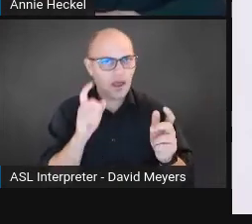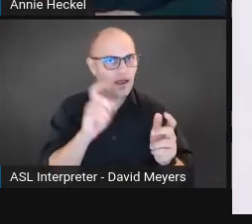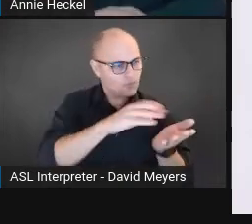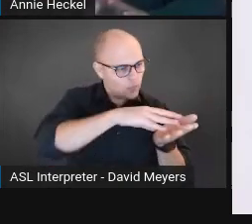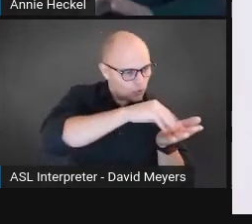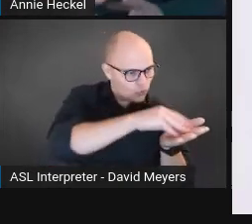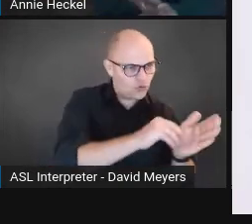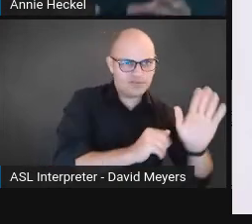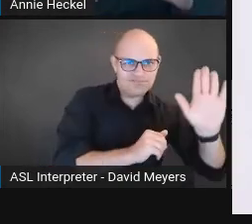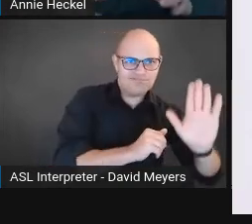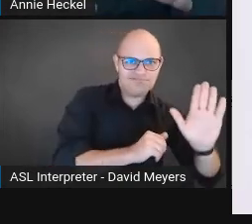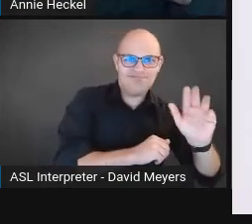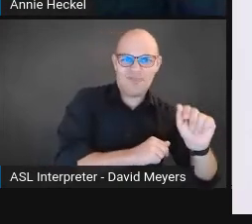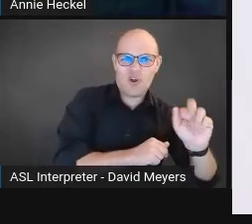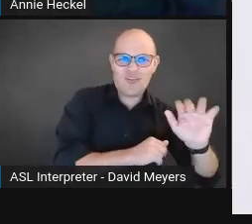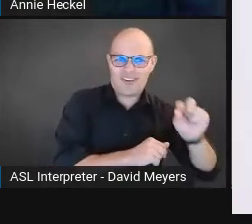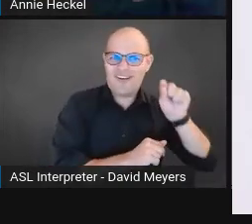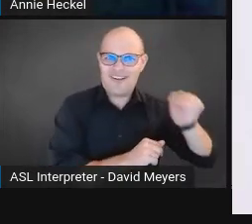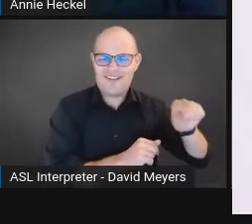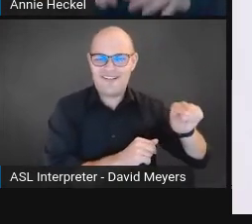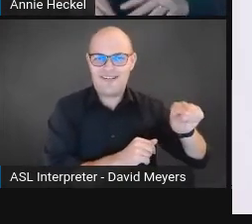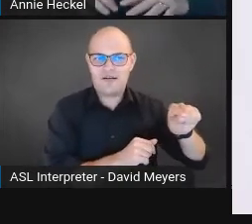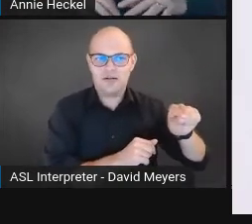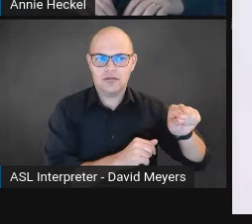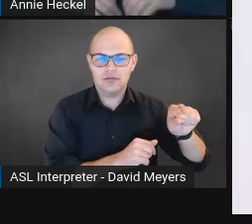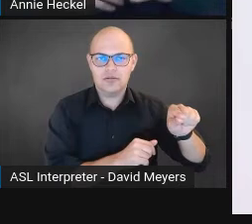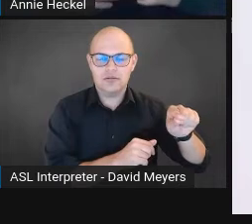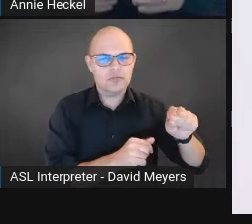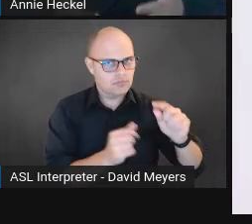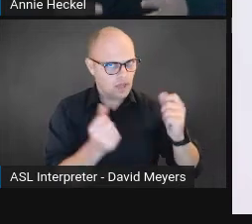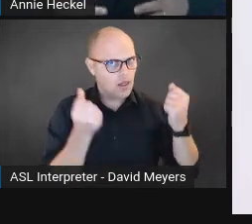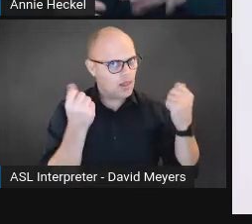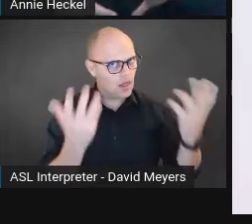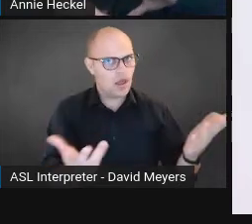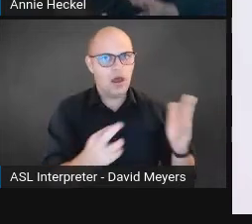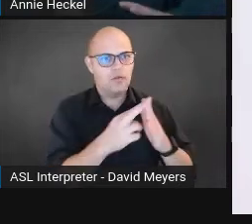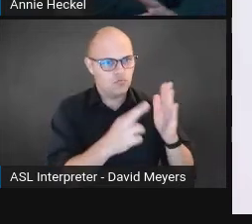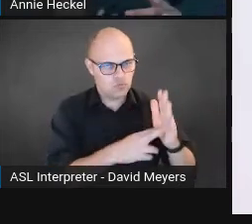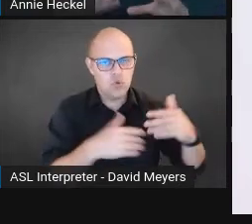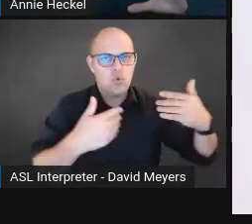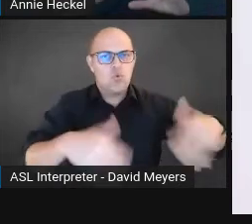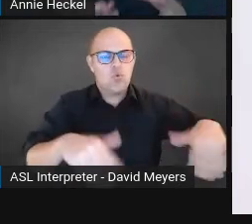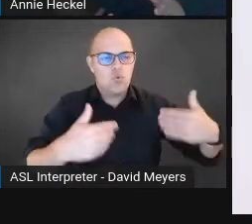Because there's a lot of rules, and ARIA states